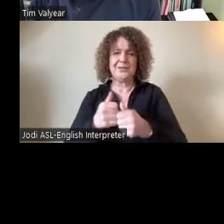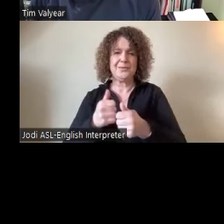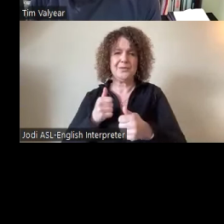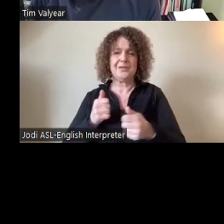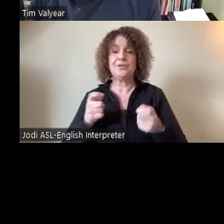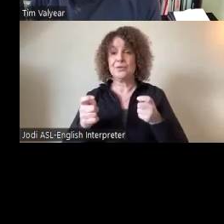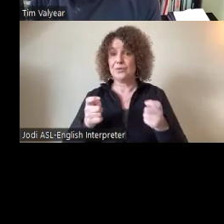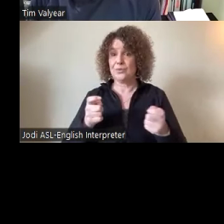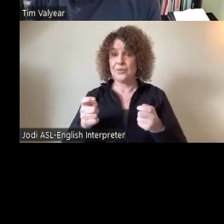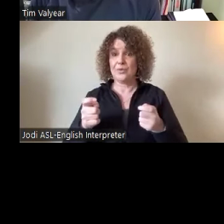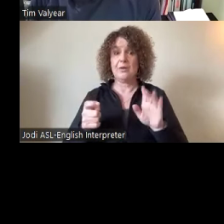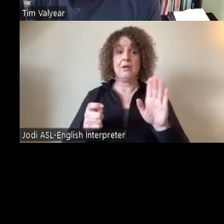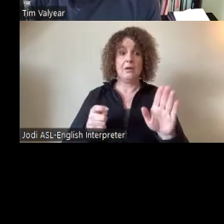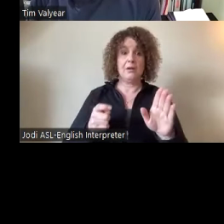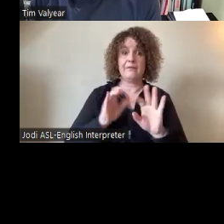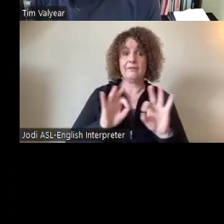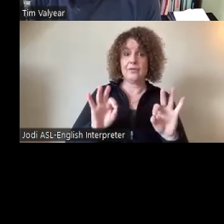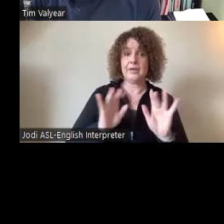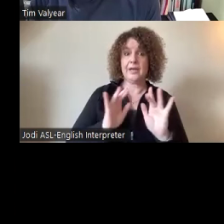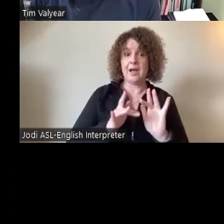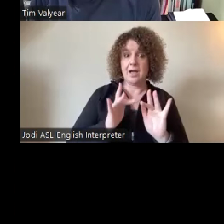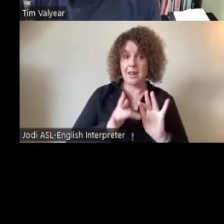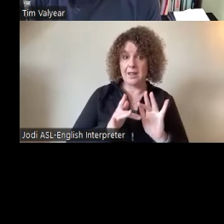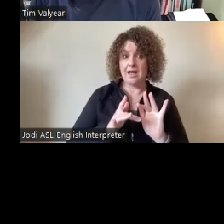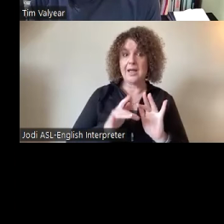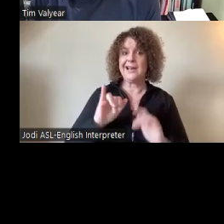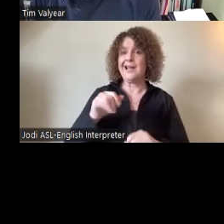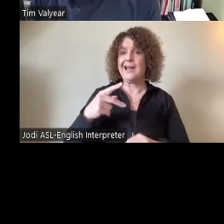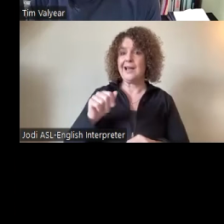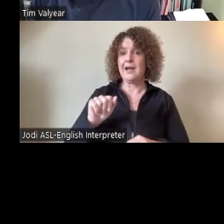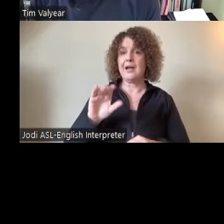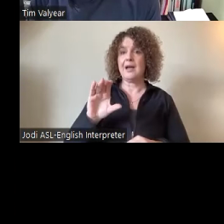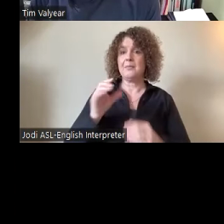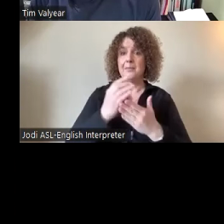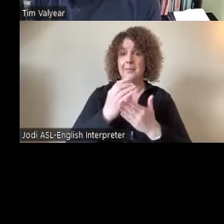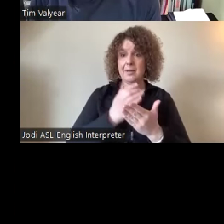have COVID-19. The links are here, as well as other